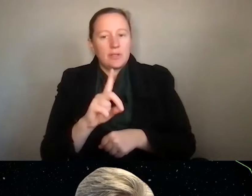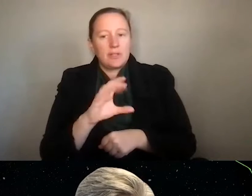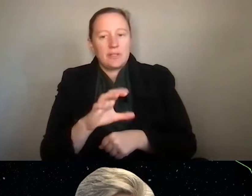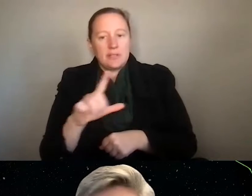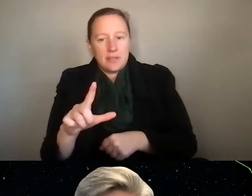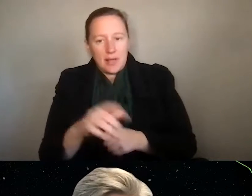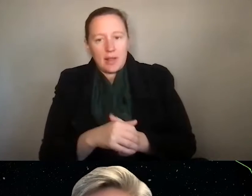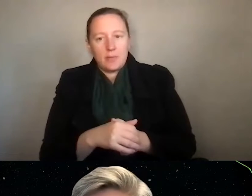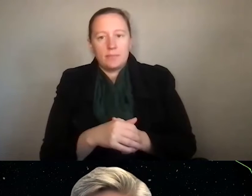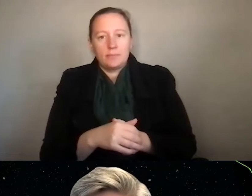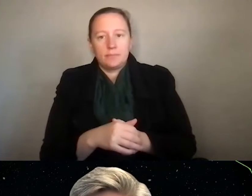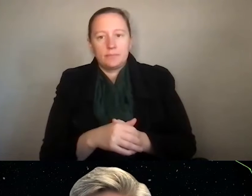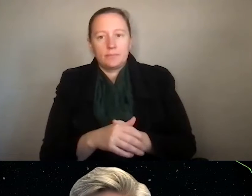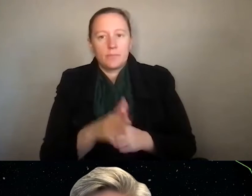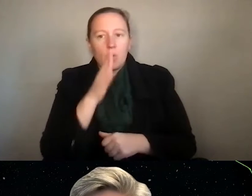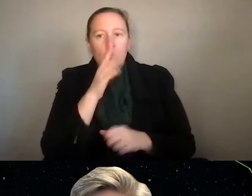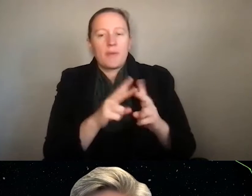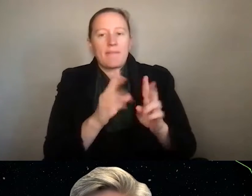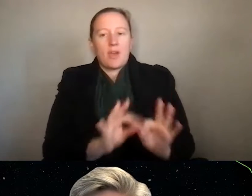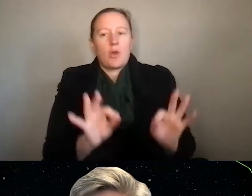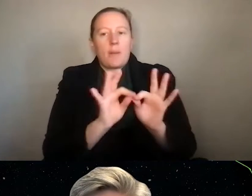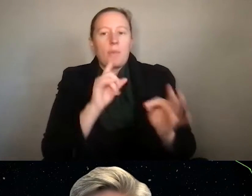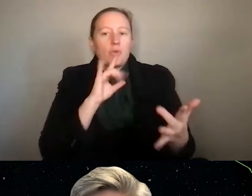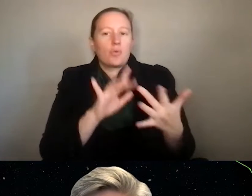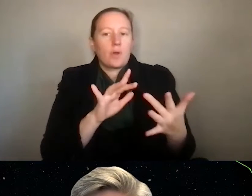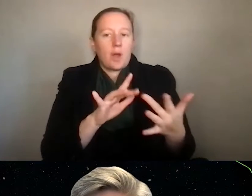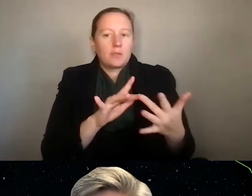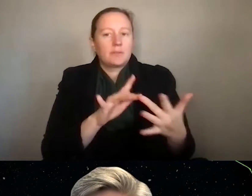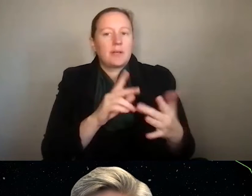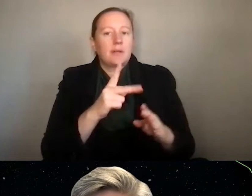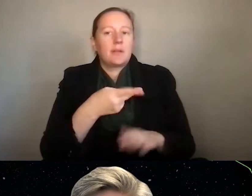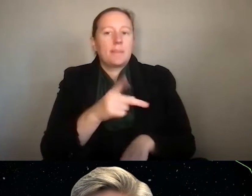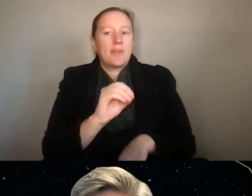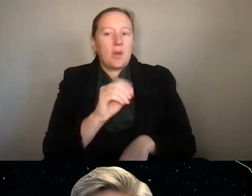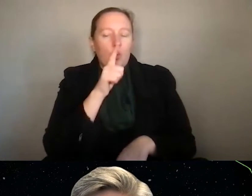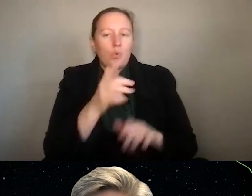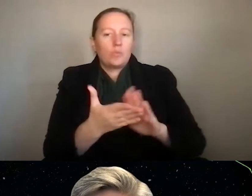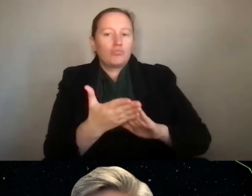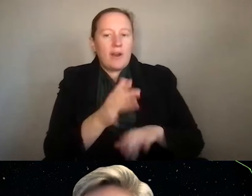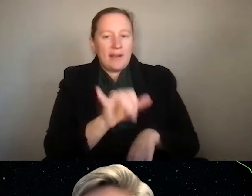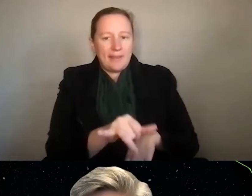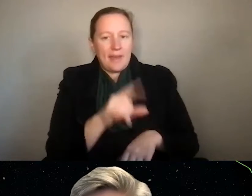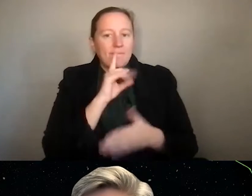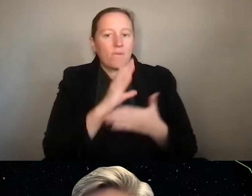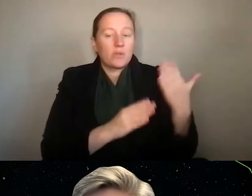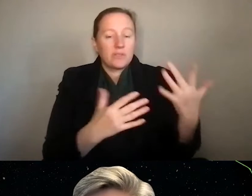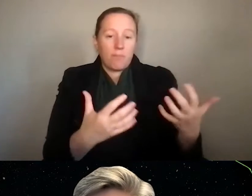and it'll be very important that you reach out to the program officer that is in charge. For some, they look for that as attachments,